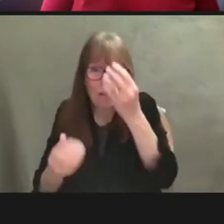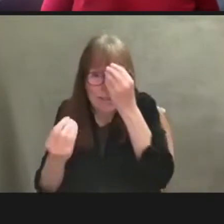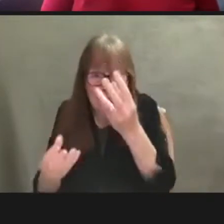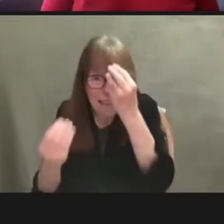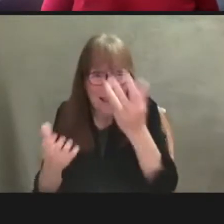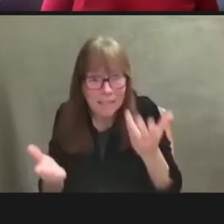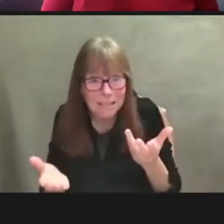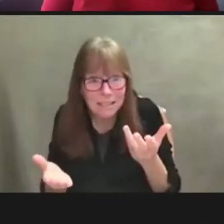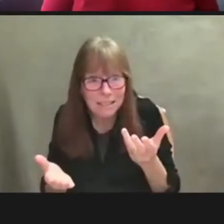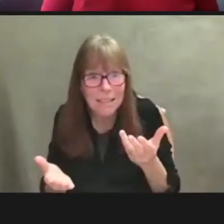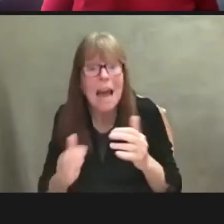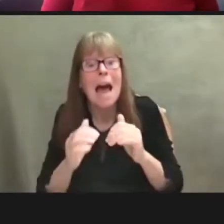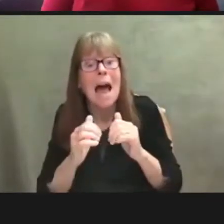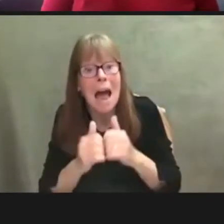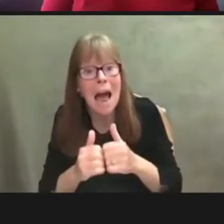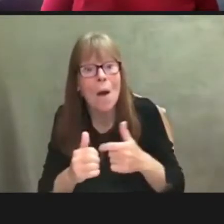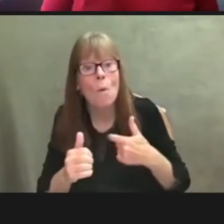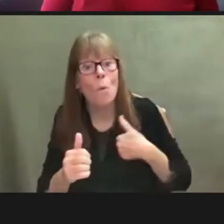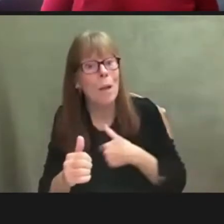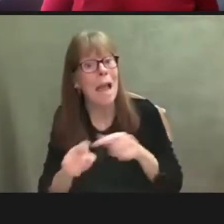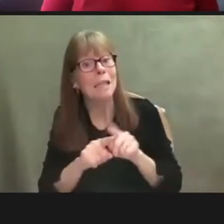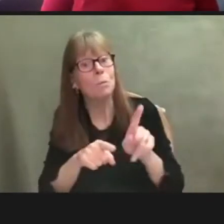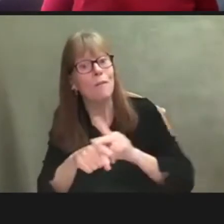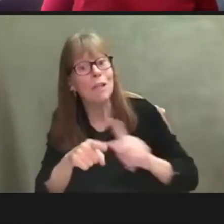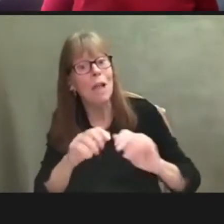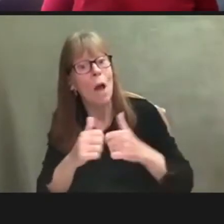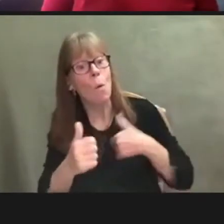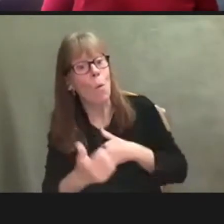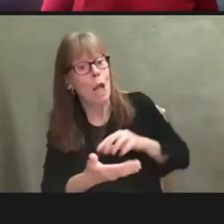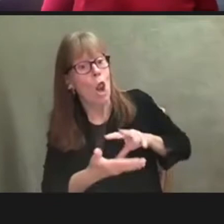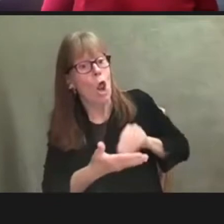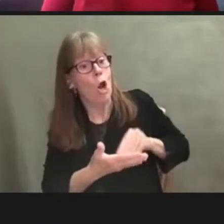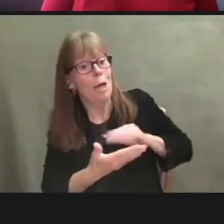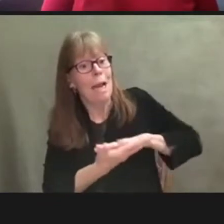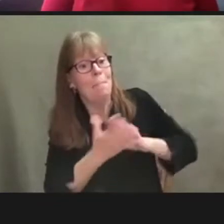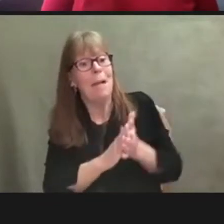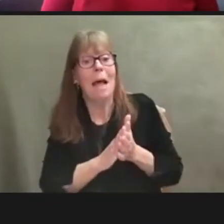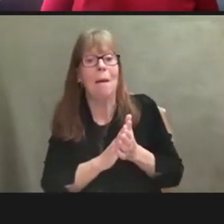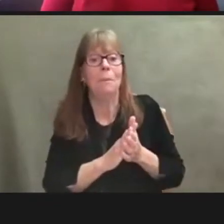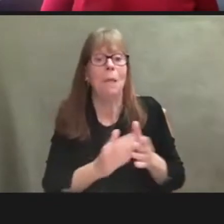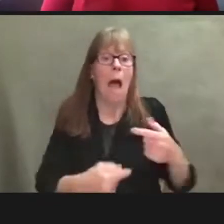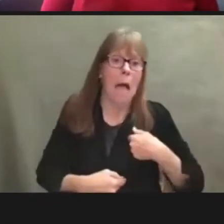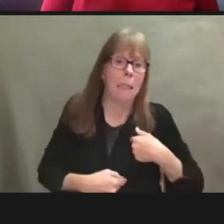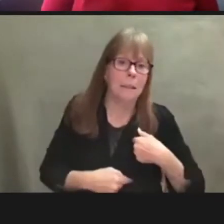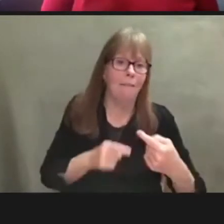because of the way we as professionals were trained: it’s us versus them, healthy versus sick, we know you don't.